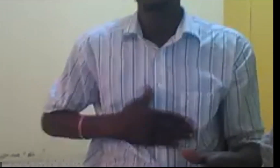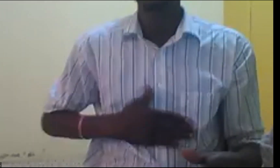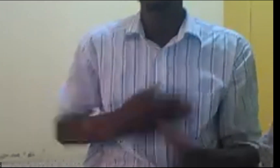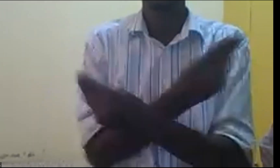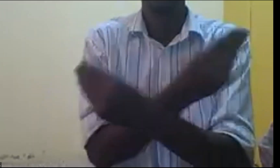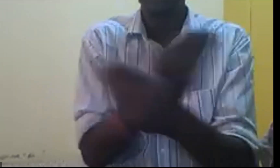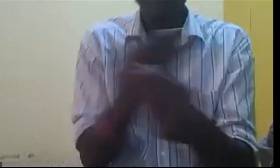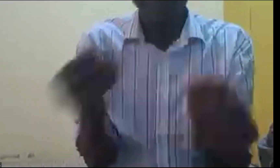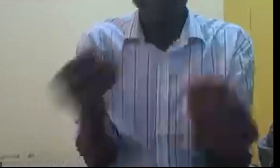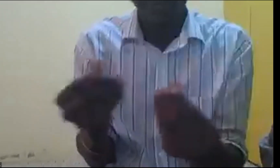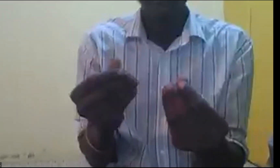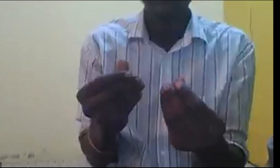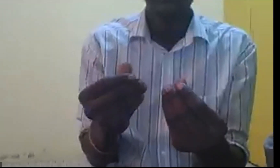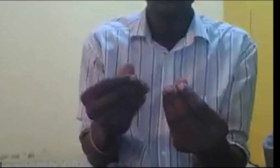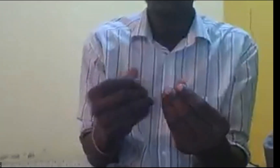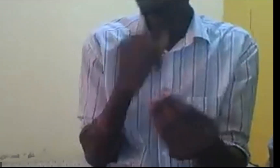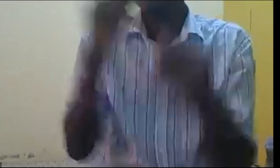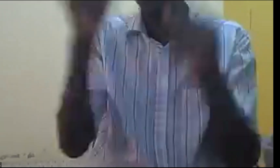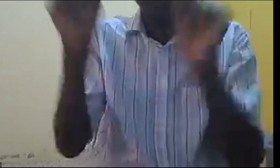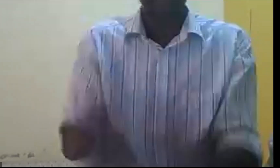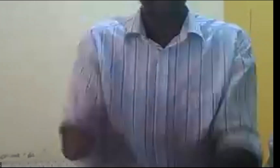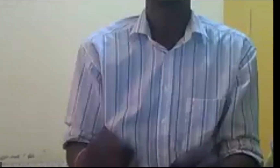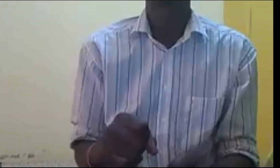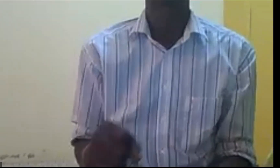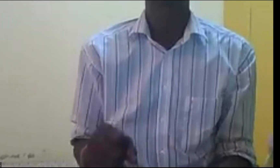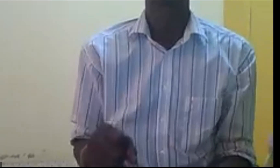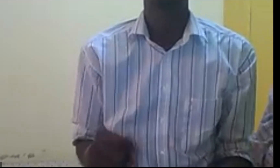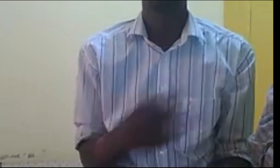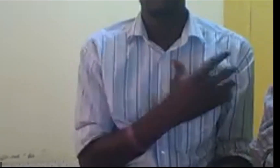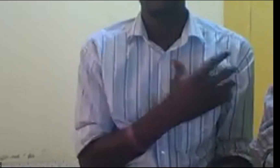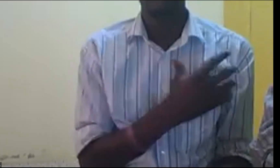Yes, thank you so much. M. C. Dl.